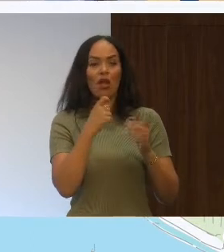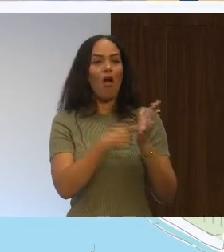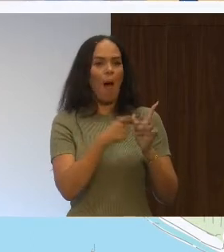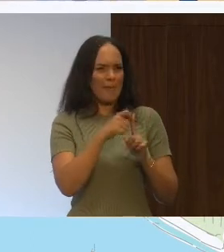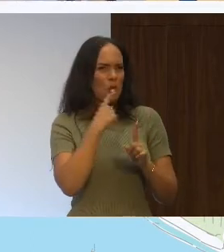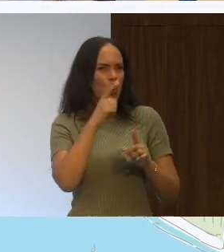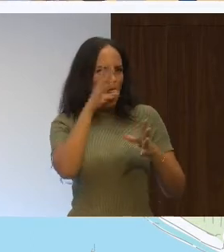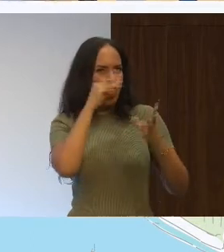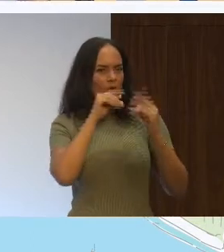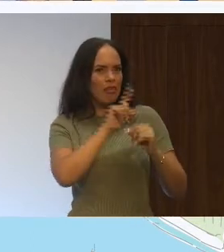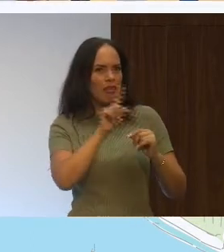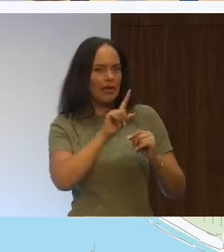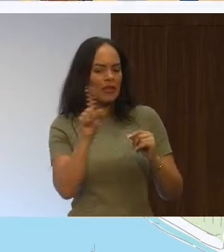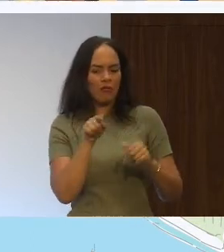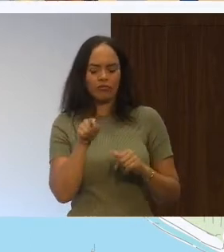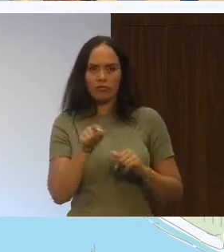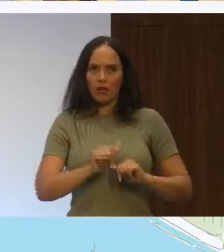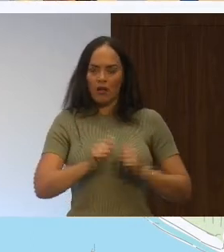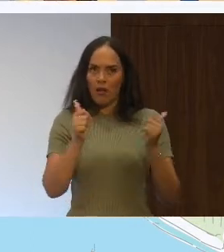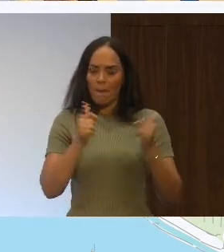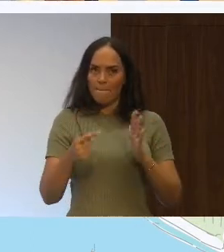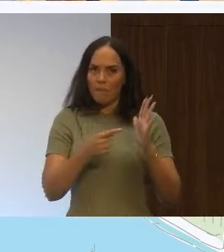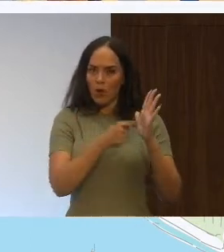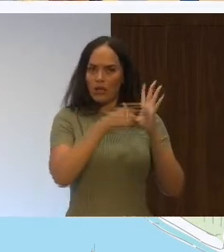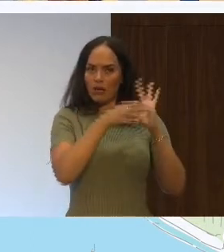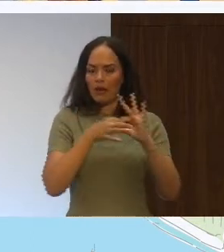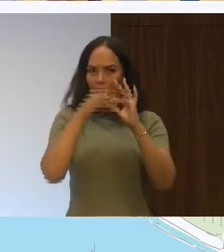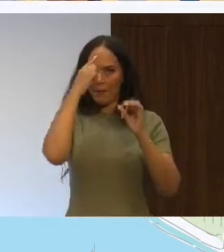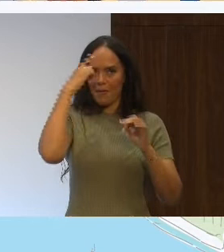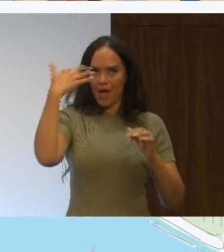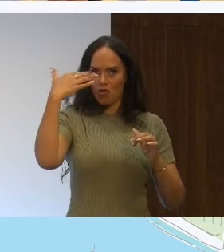But CGRP is super important when it comes to migraine and essentially